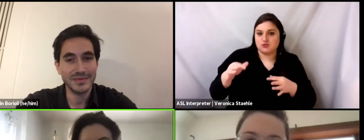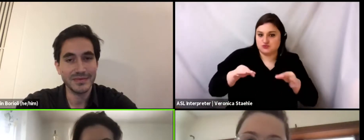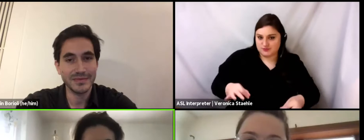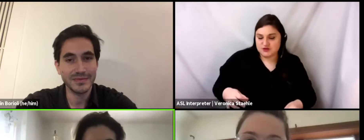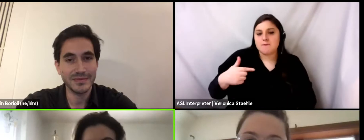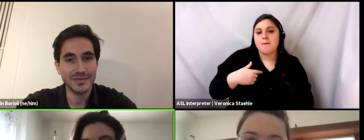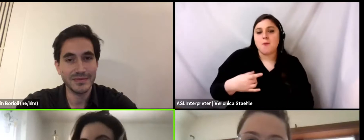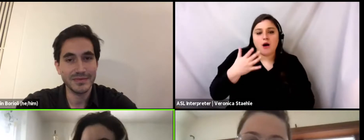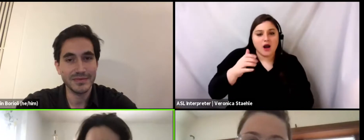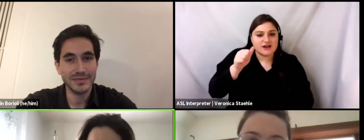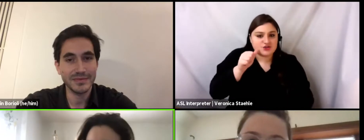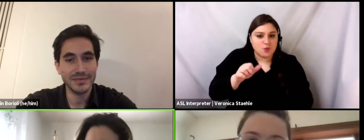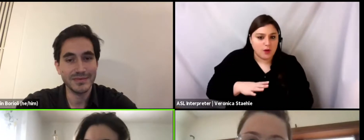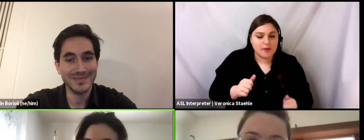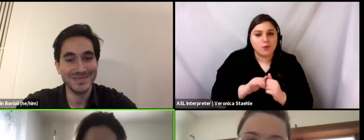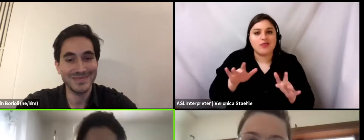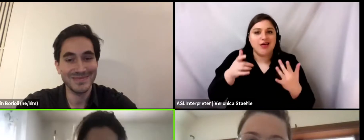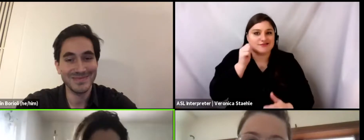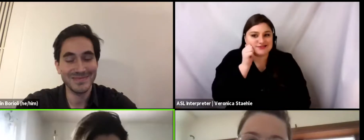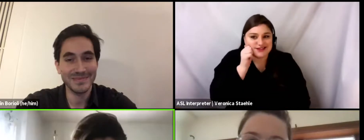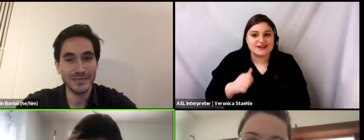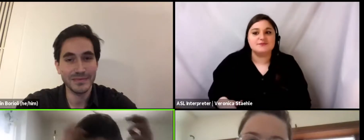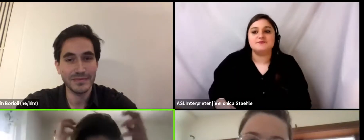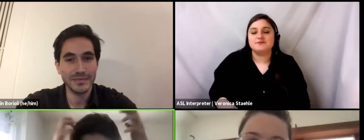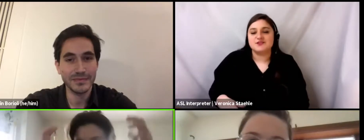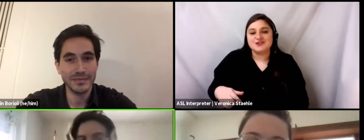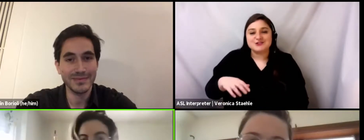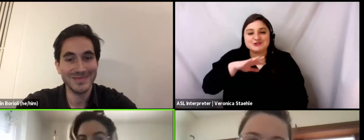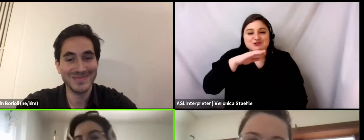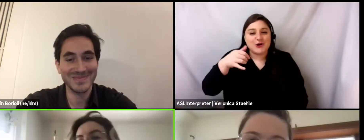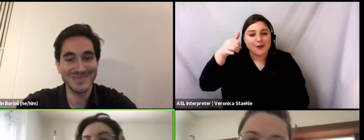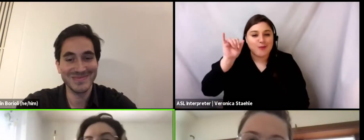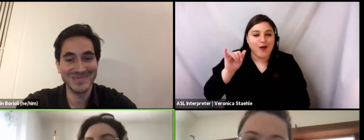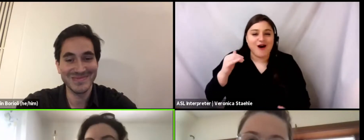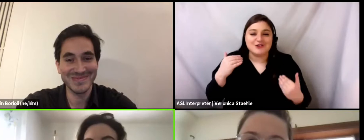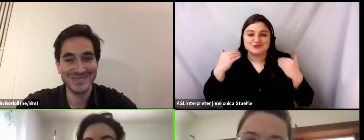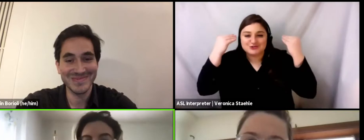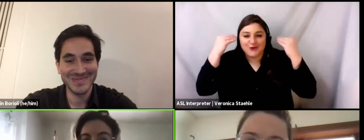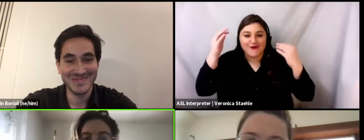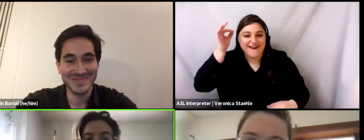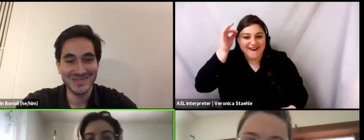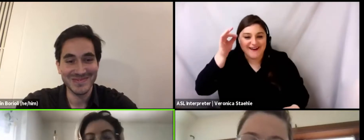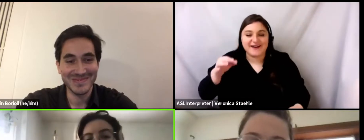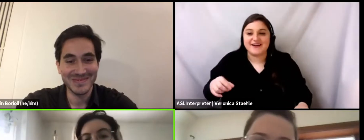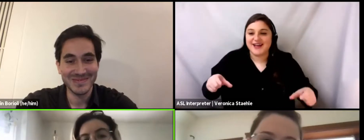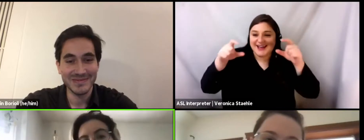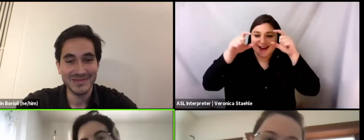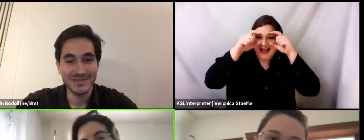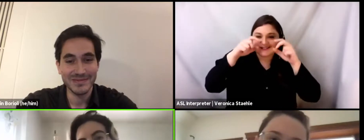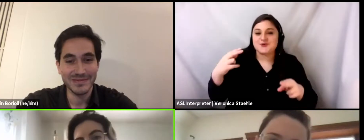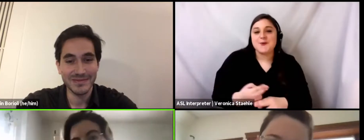with light skin, short dirty blondish-brownish hair, glasses, I'm wearing a beige button-up and